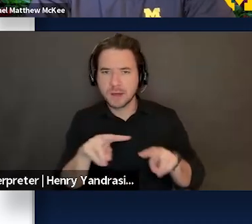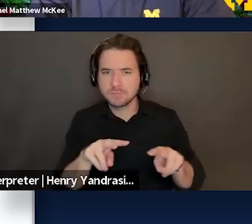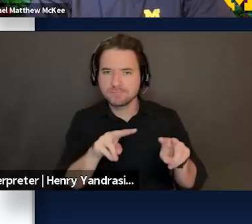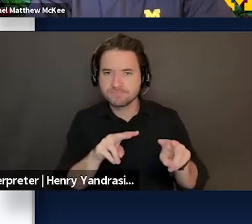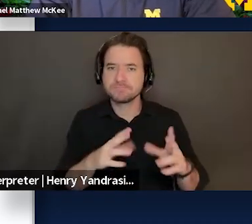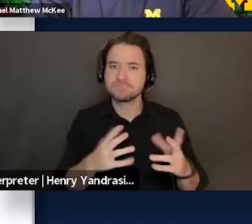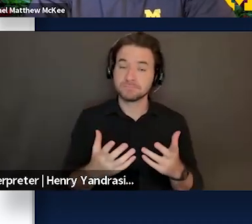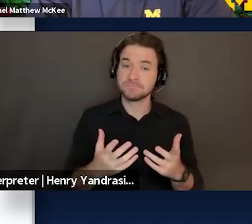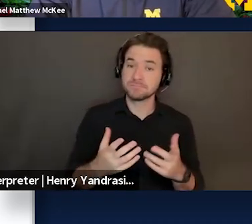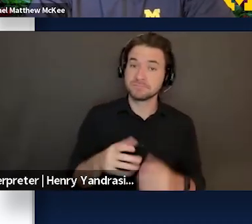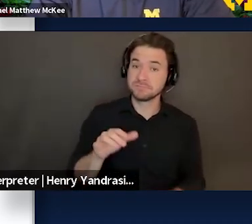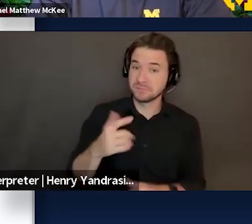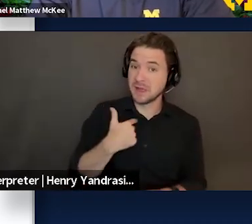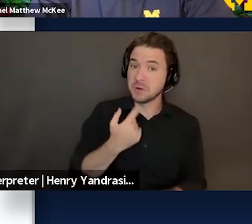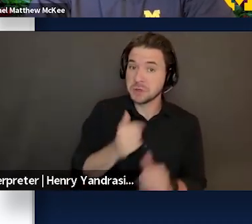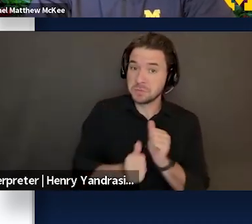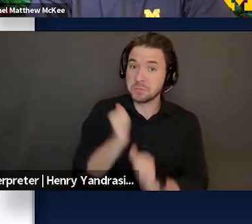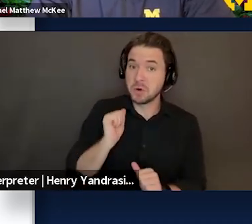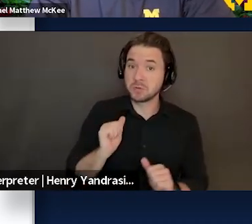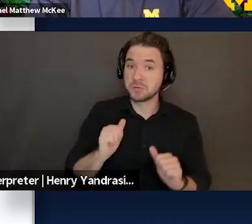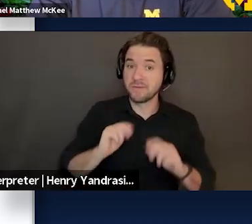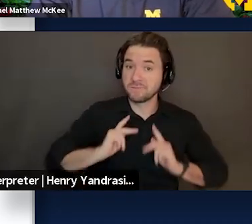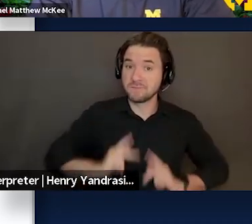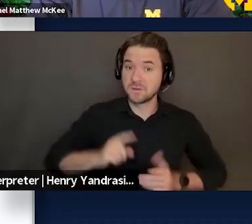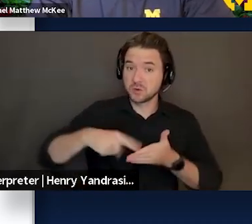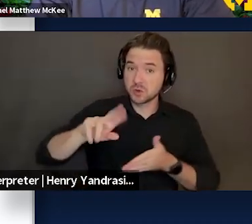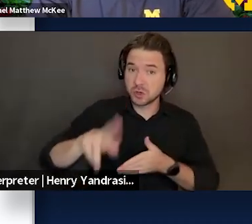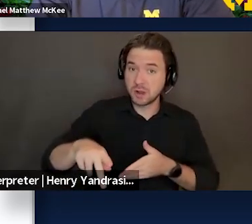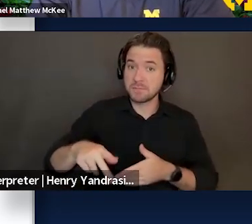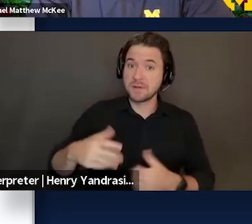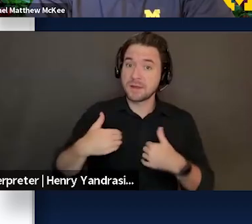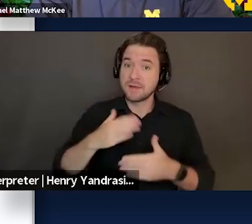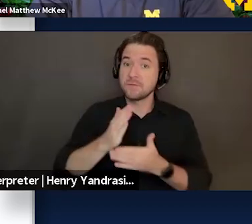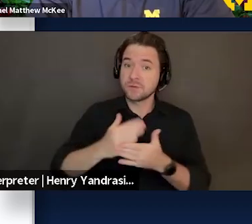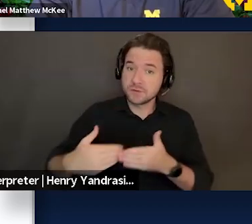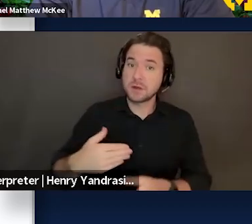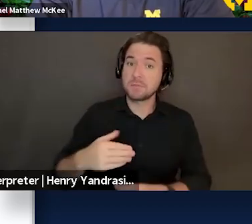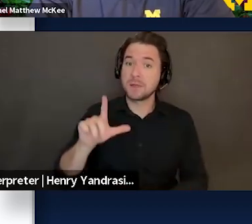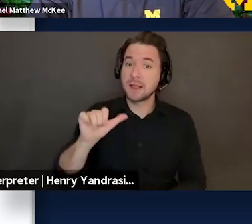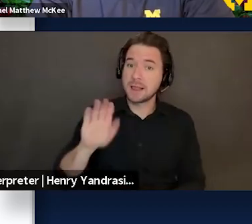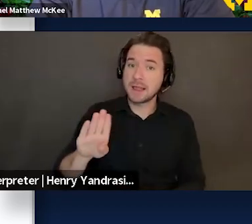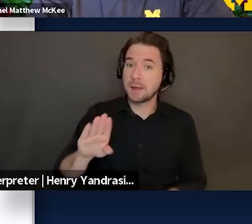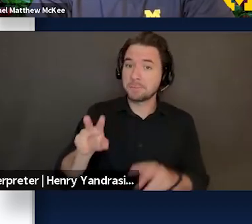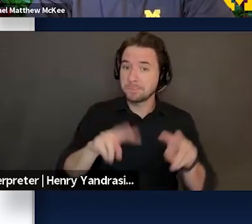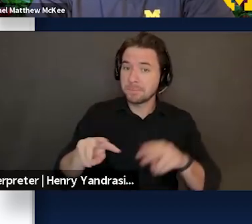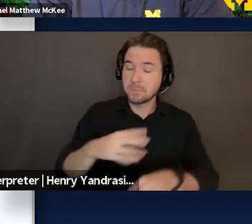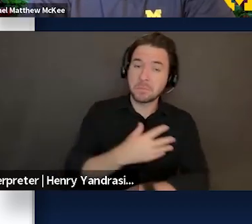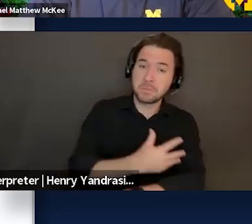Yeah, but most… I would say most physicals do incorporate some laboratory monitoring, though.